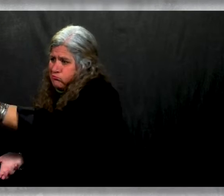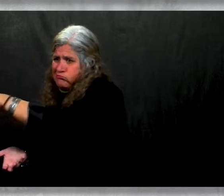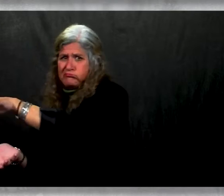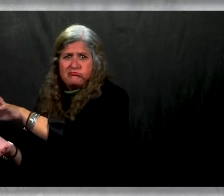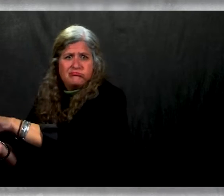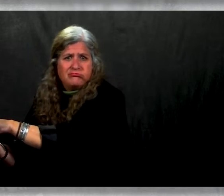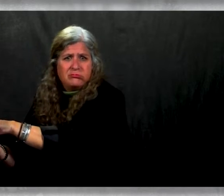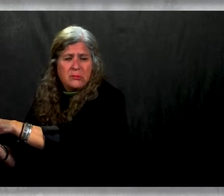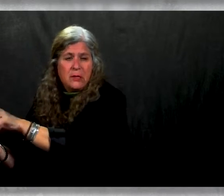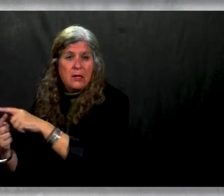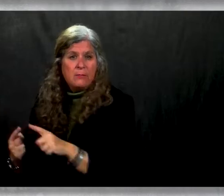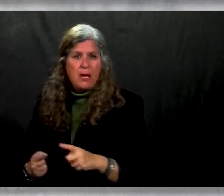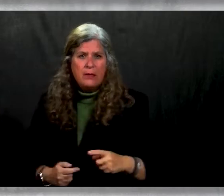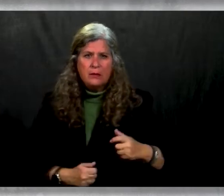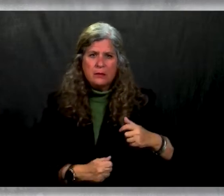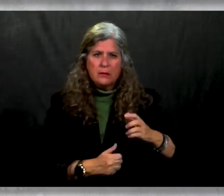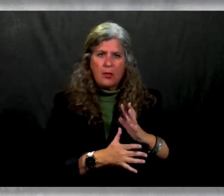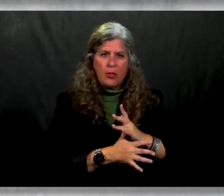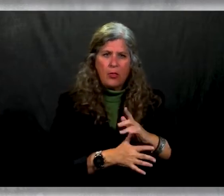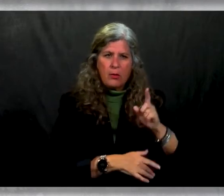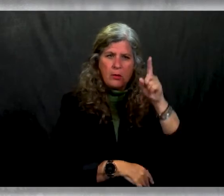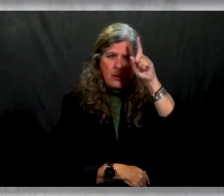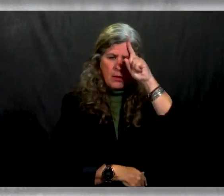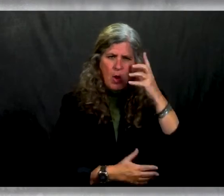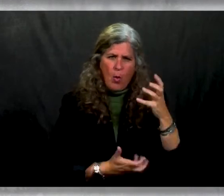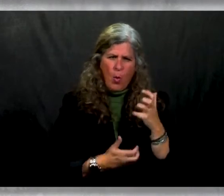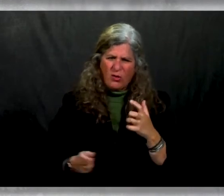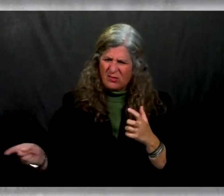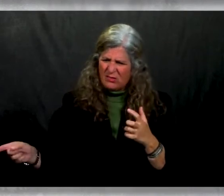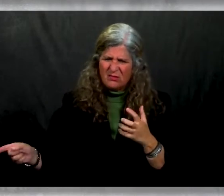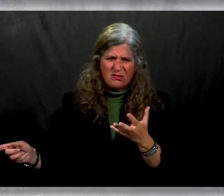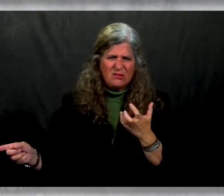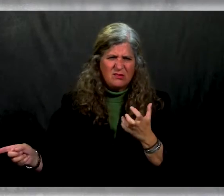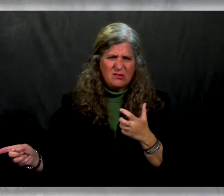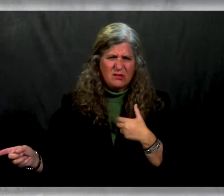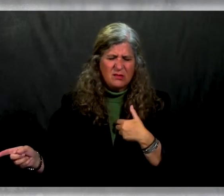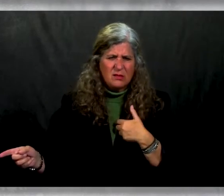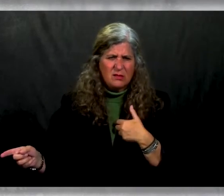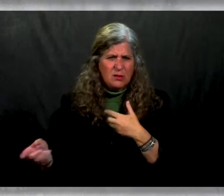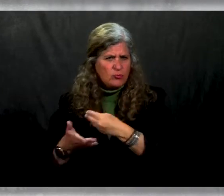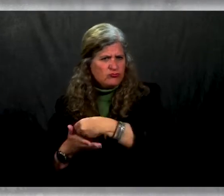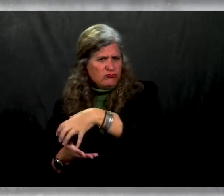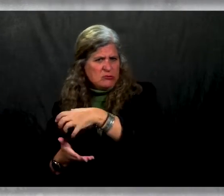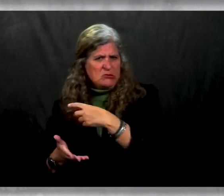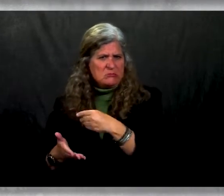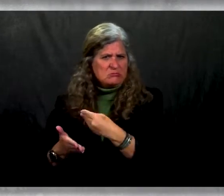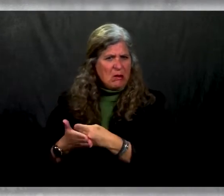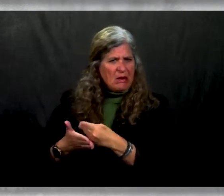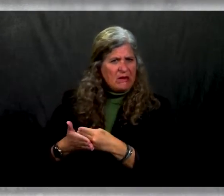and the regime wanted that plunder for itself. So part of that decision to go to a different phase